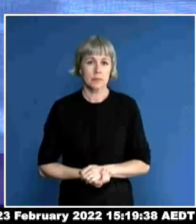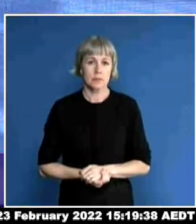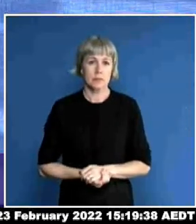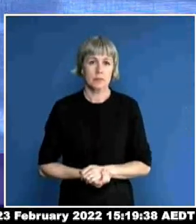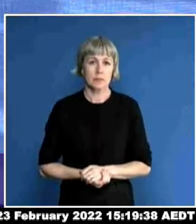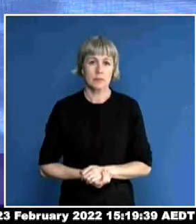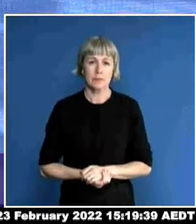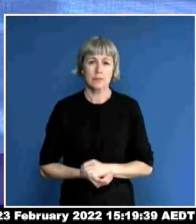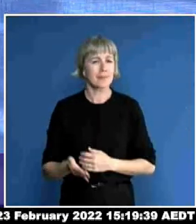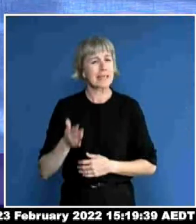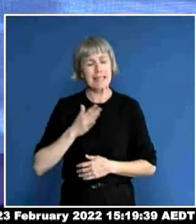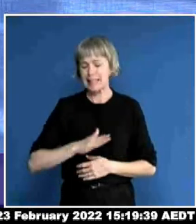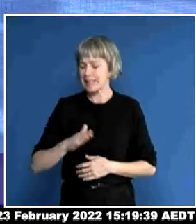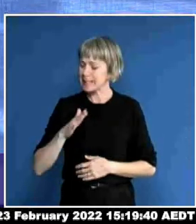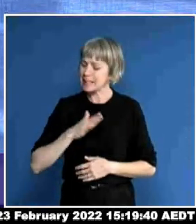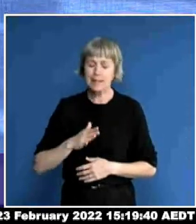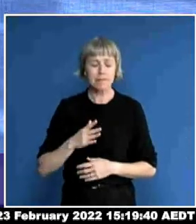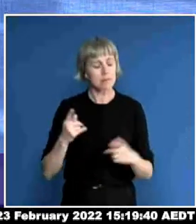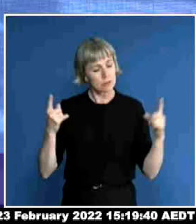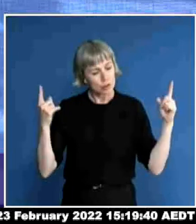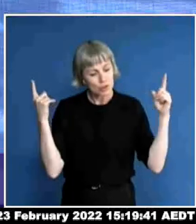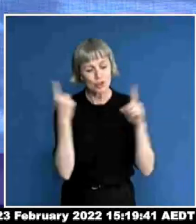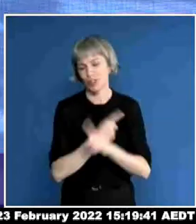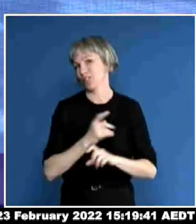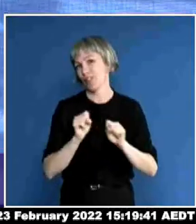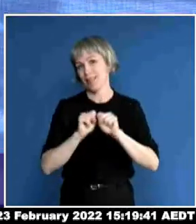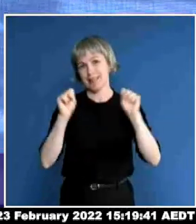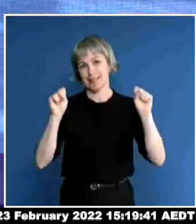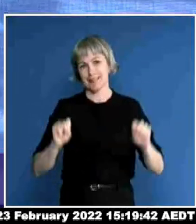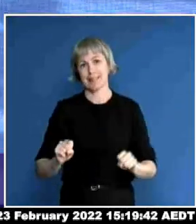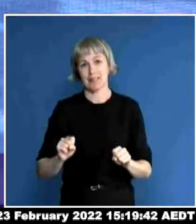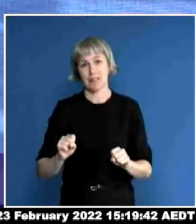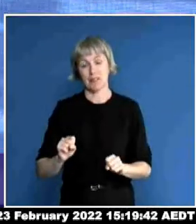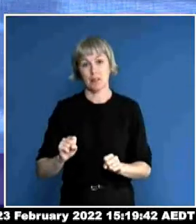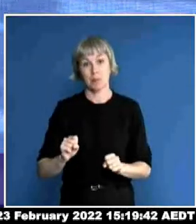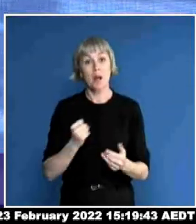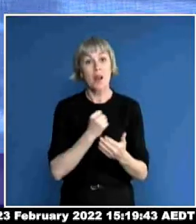It's centred on a real person, a real person with a name.